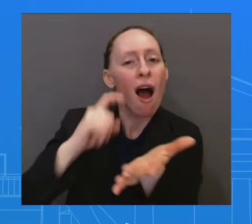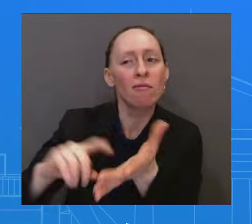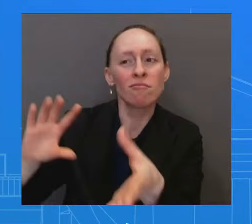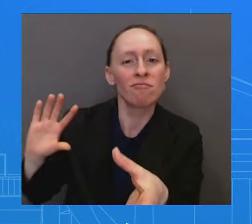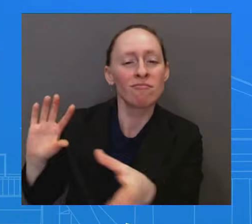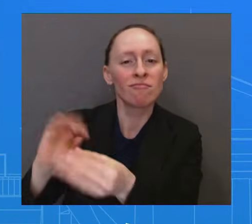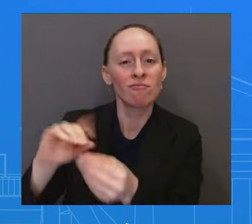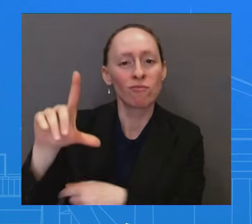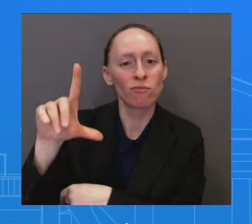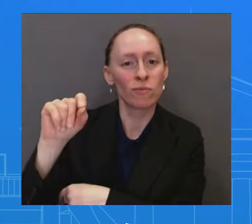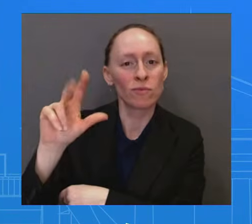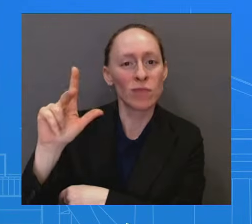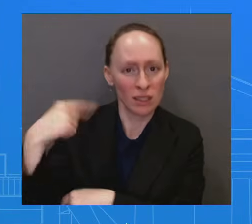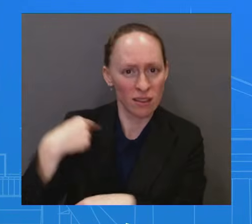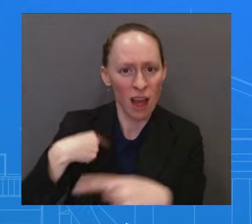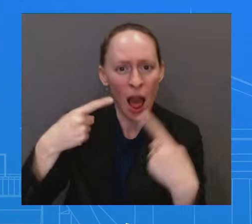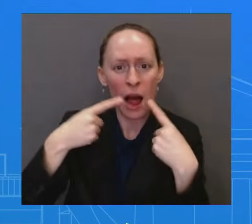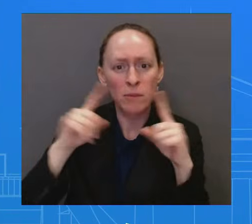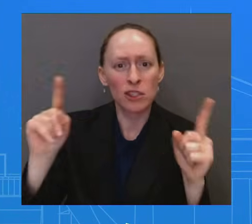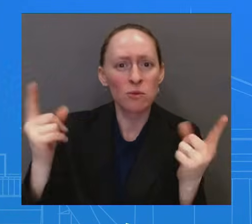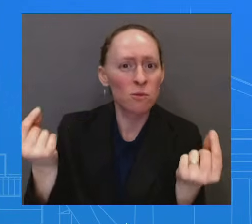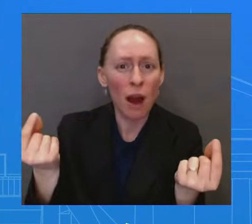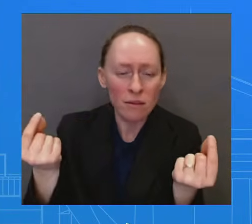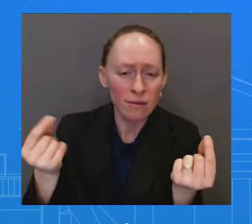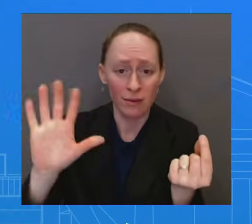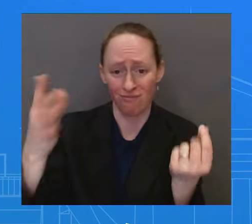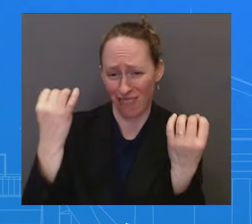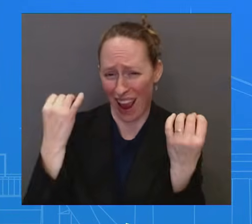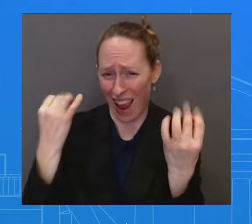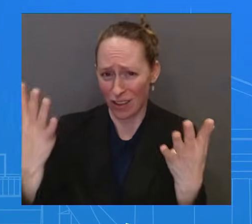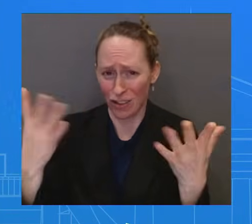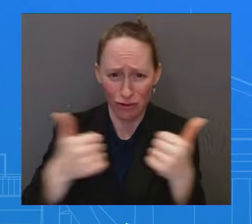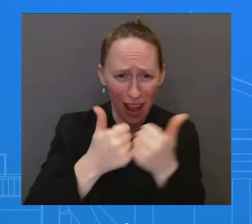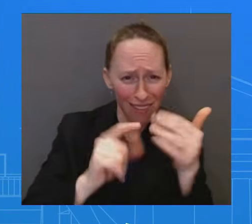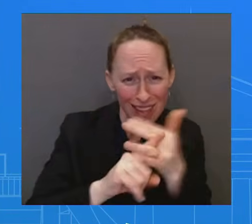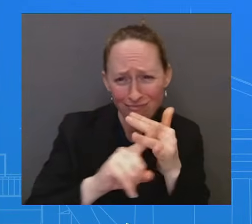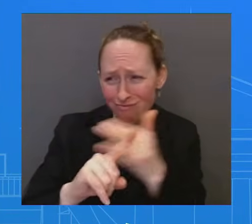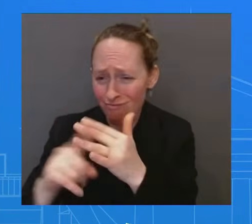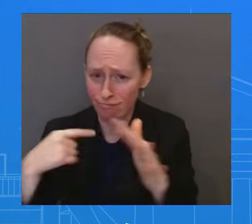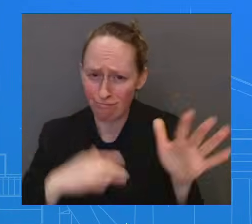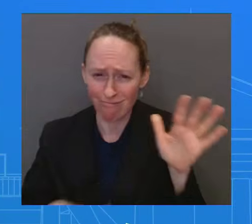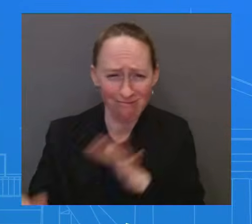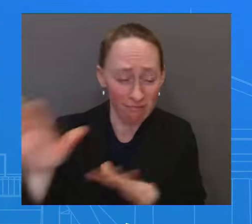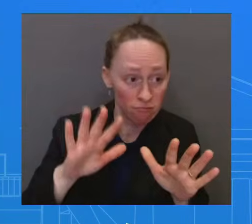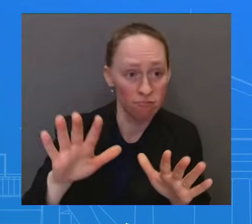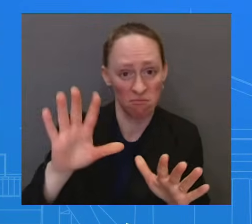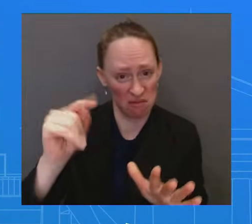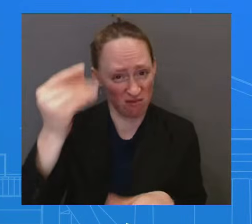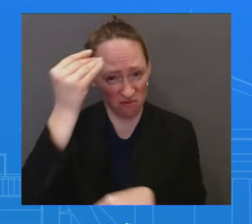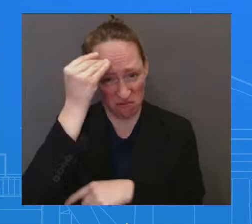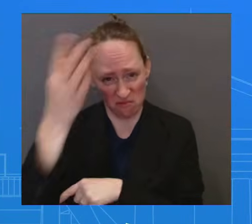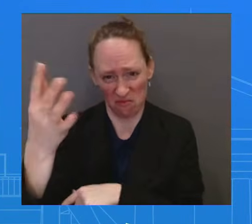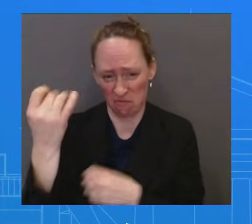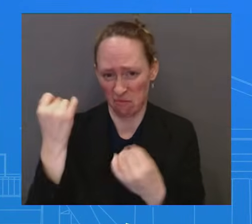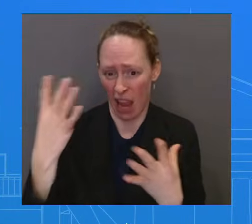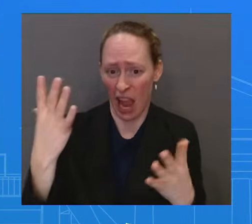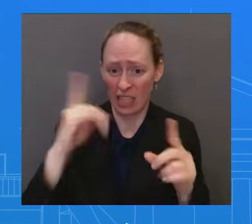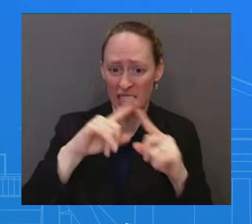and almost three years in, we have a record of delivering for the American people. President Biden vowed to lower prescription drug costs